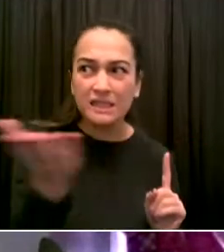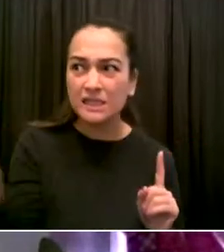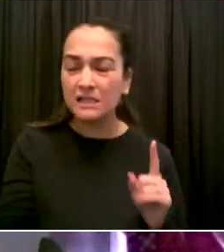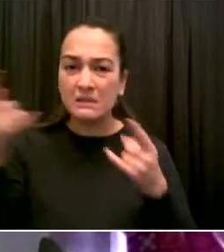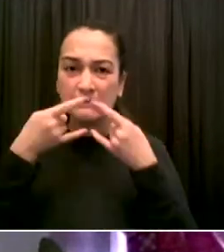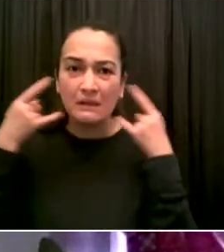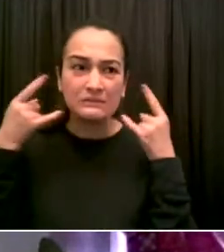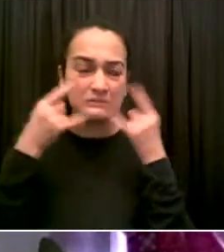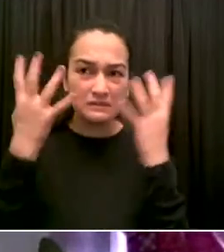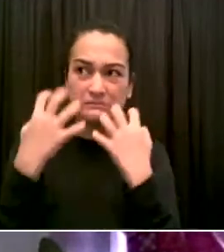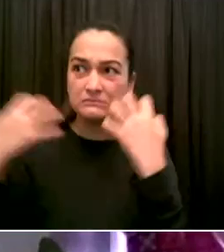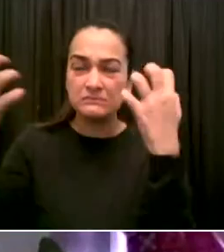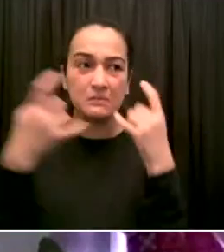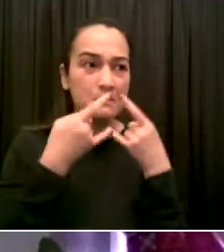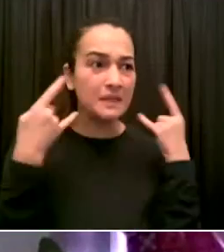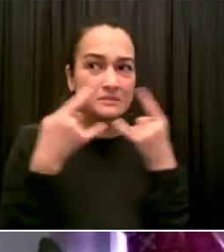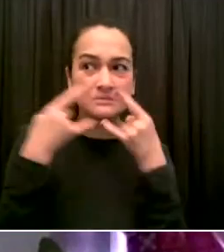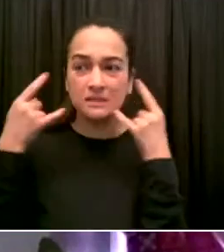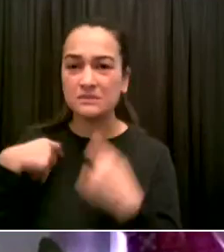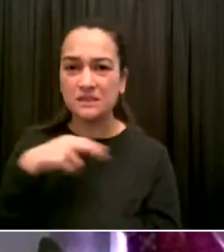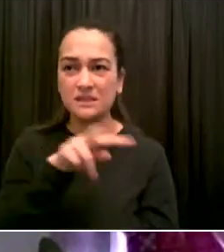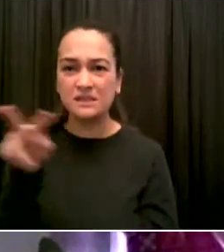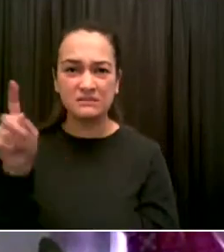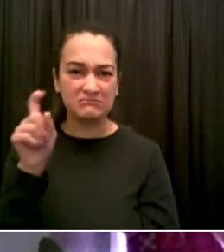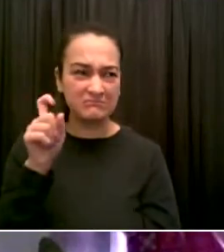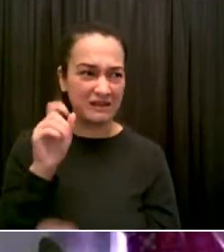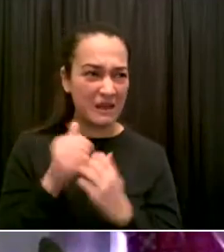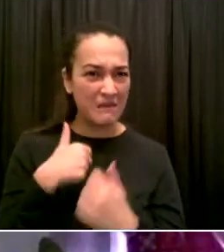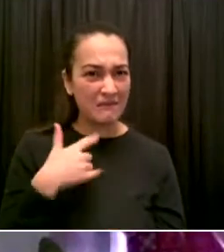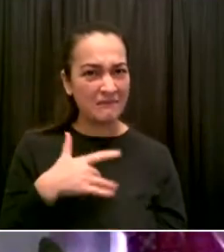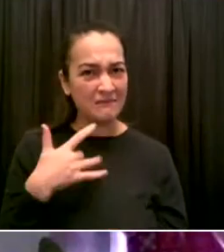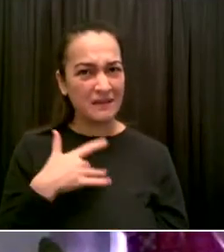MASKS, I RECEIVE IT AS AN ACT